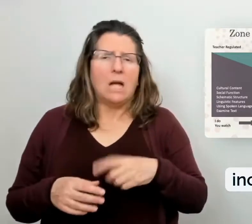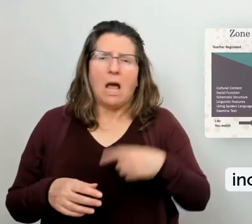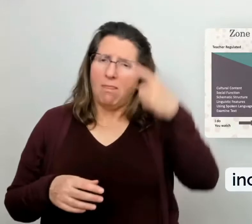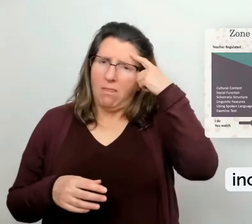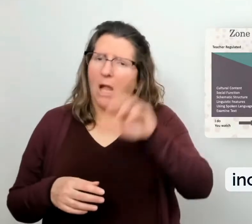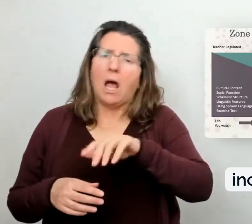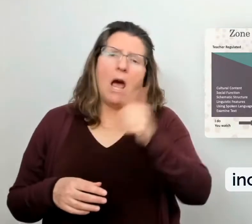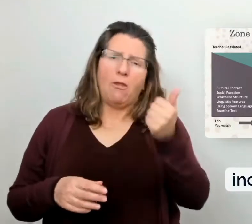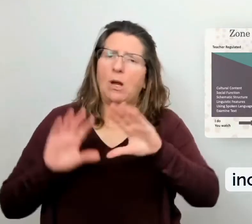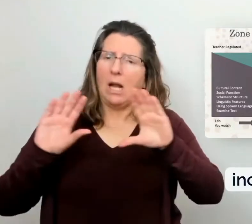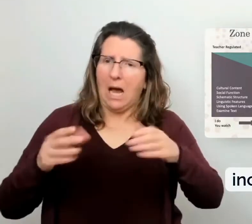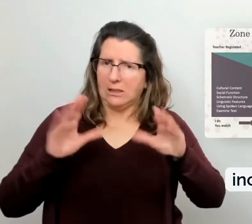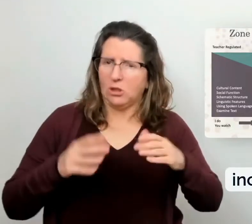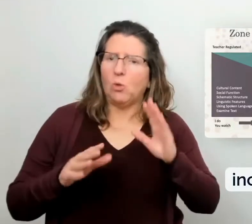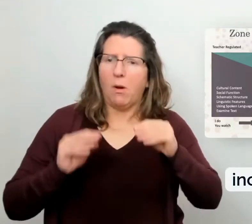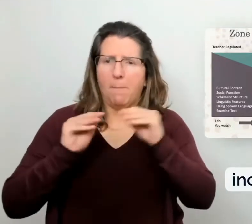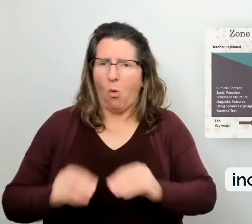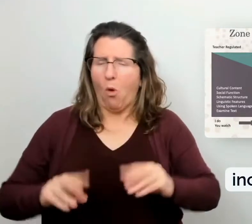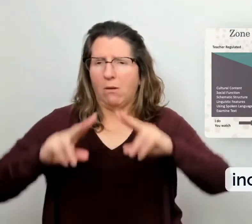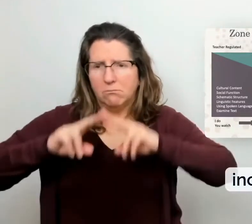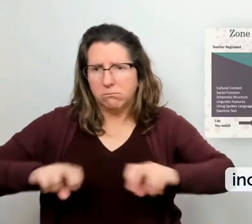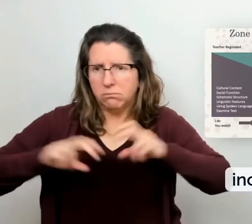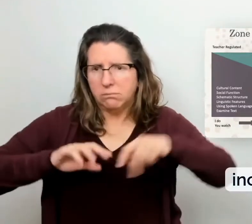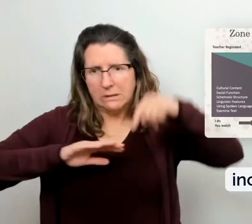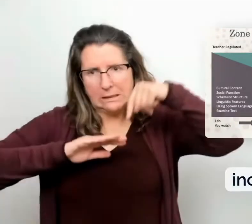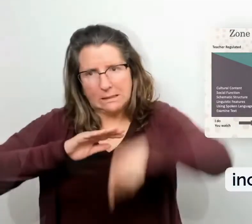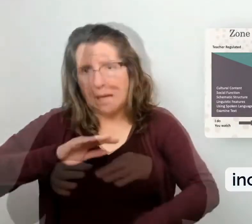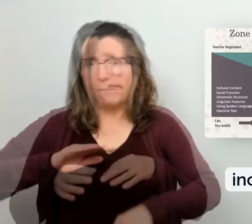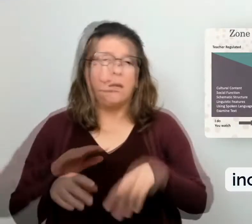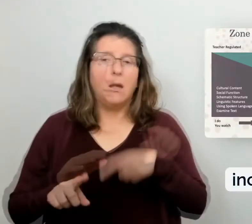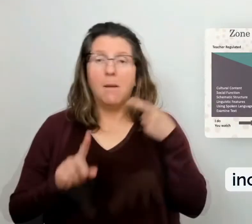I believe this is taught more thoroughly in other courses.